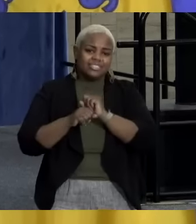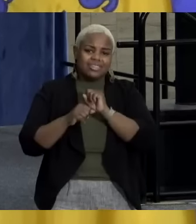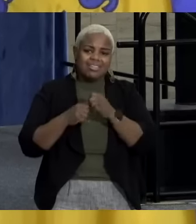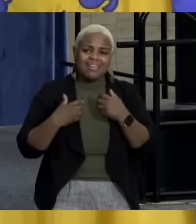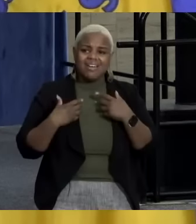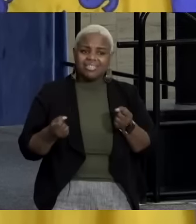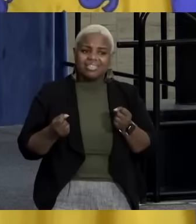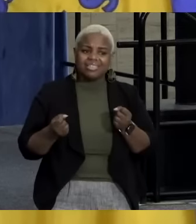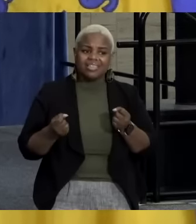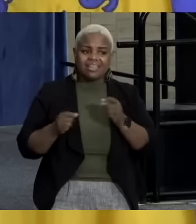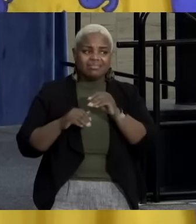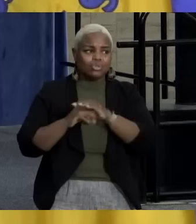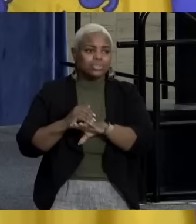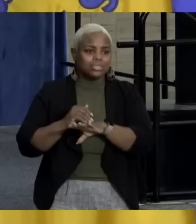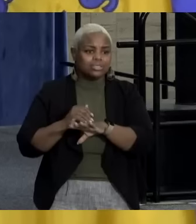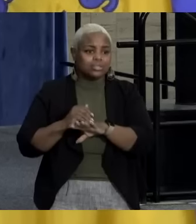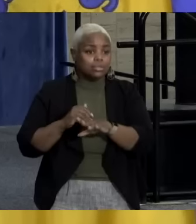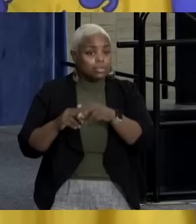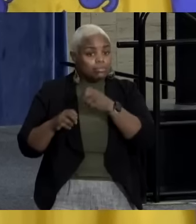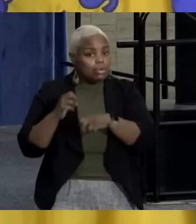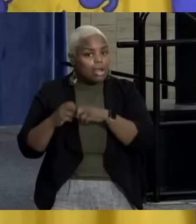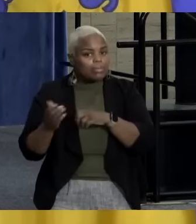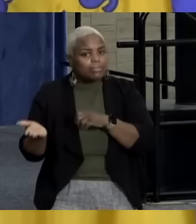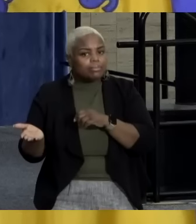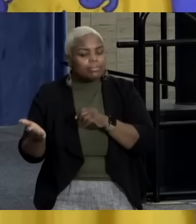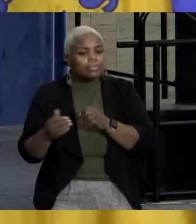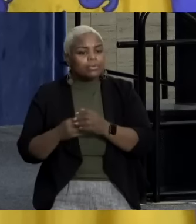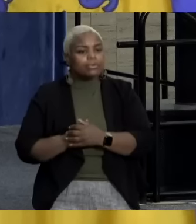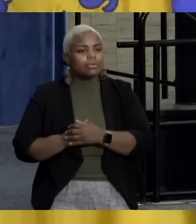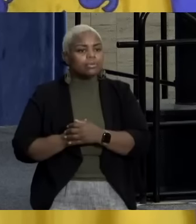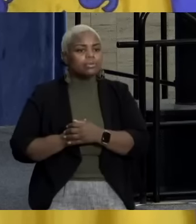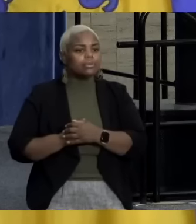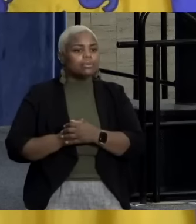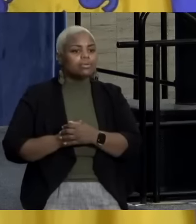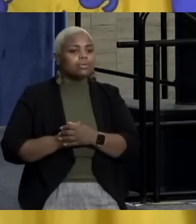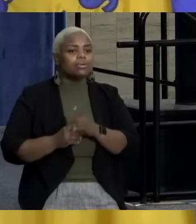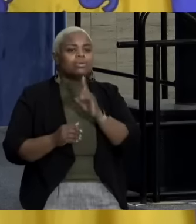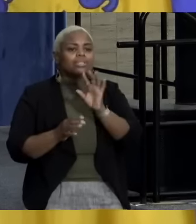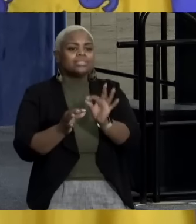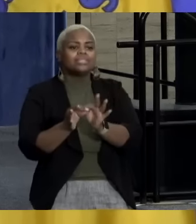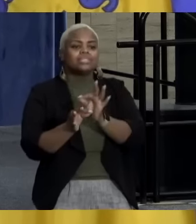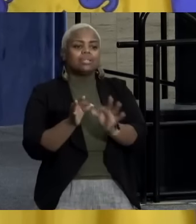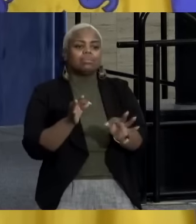like sepsis and death. But there's a simple treatment, vaginal hormones,